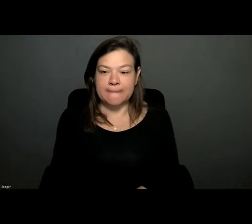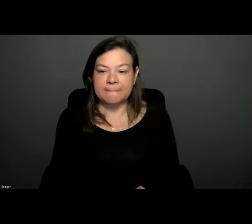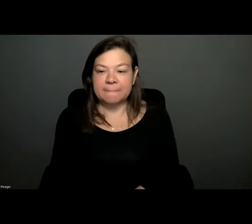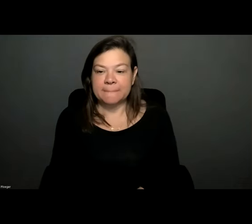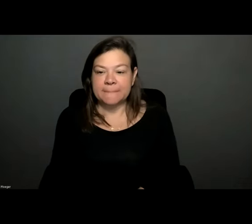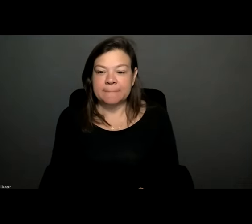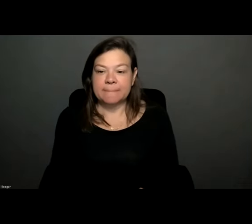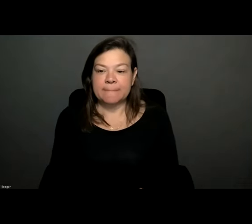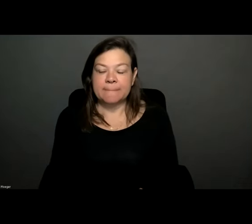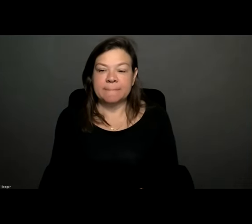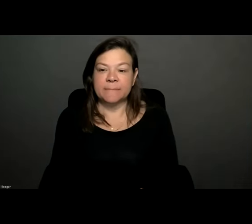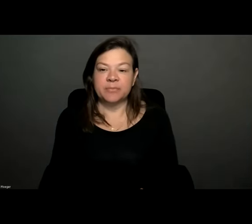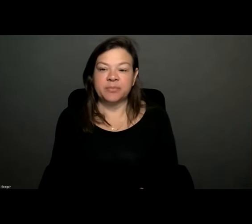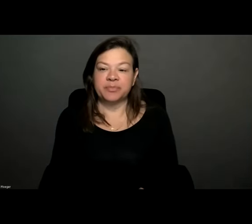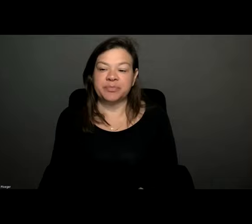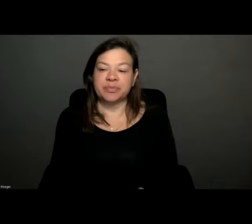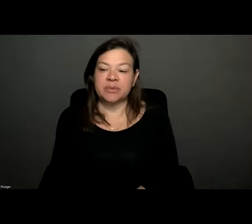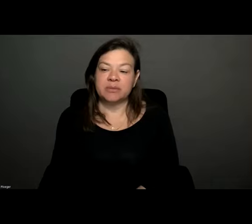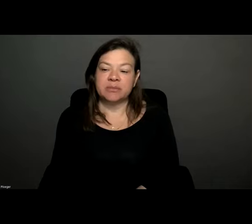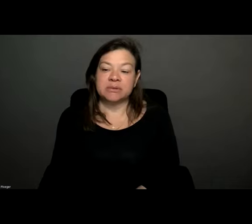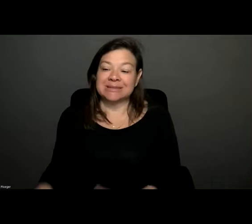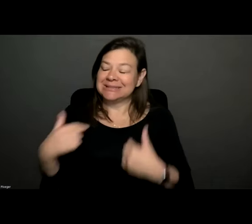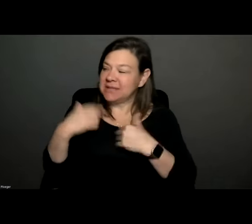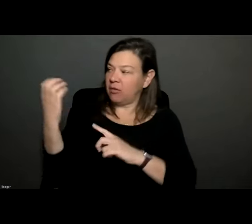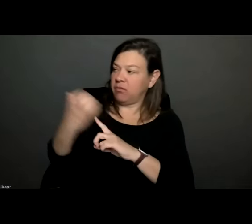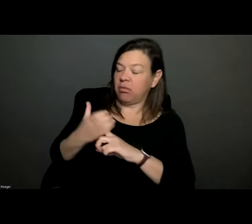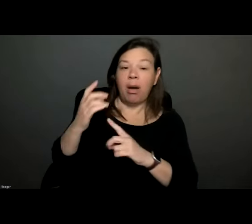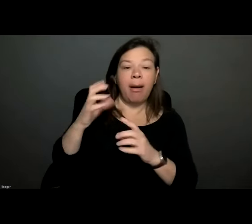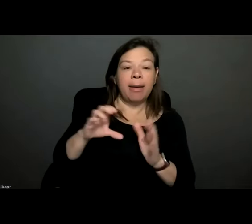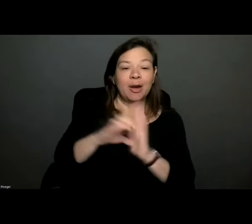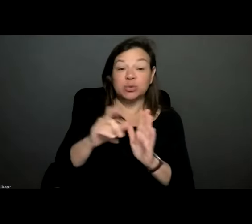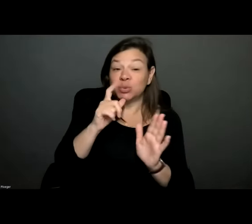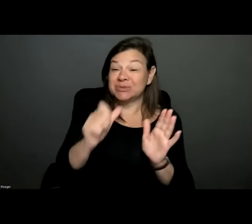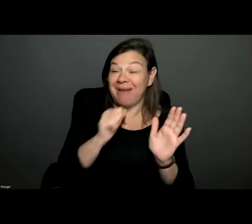to play a character that isn't necessarily blind, but finding different ways